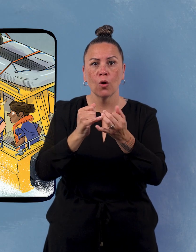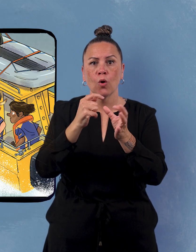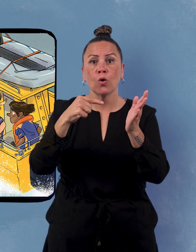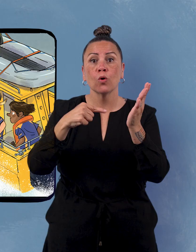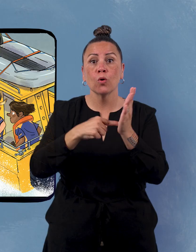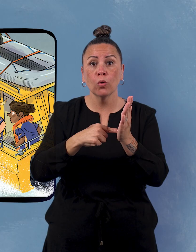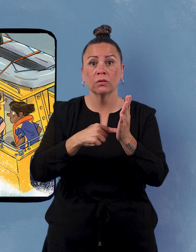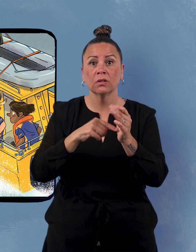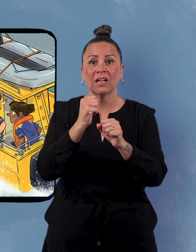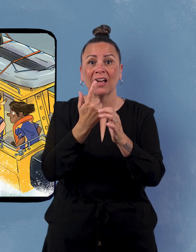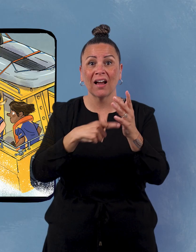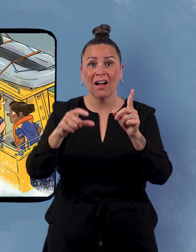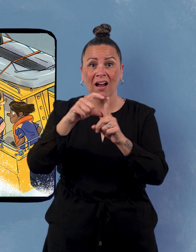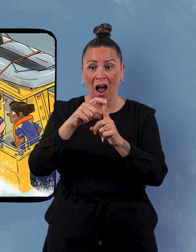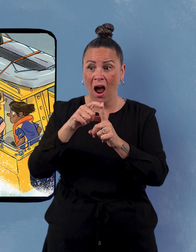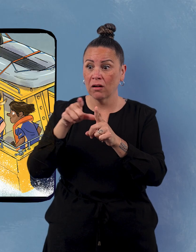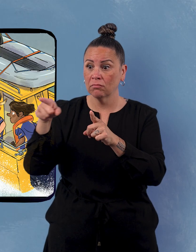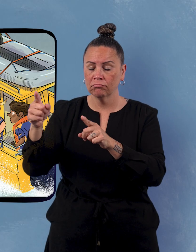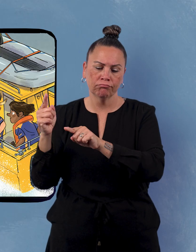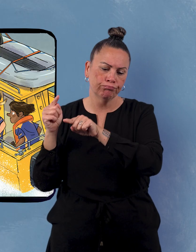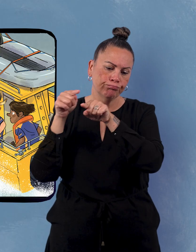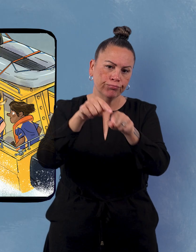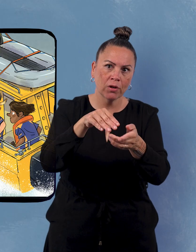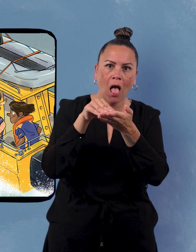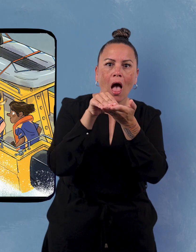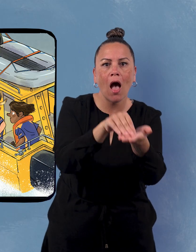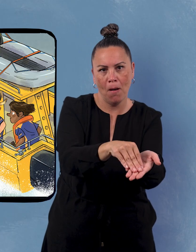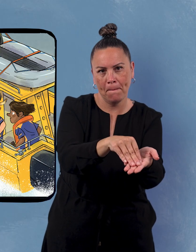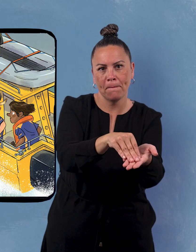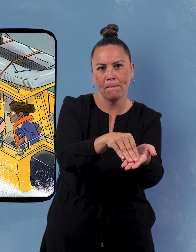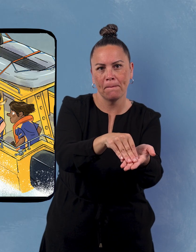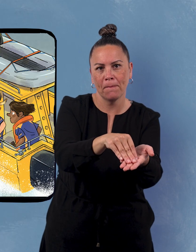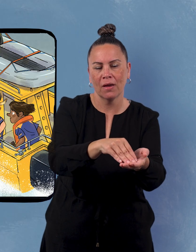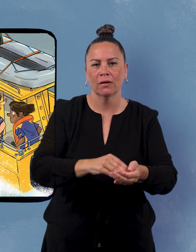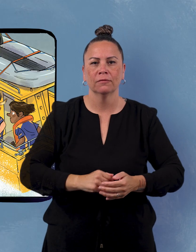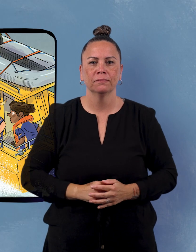Time to send the coast guard boat!